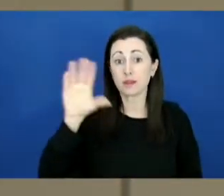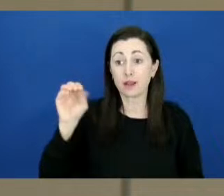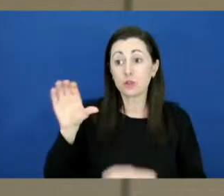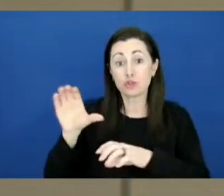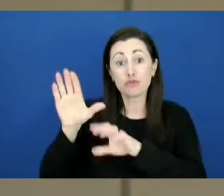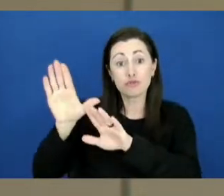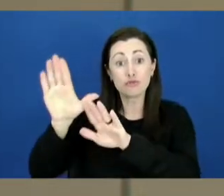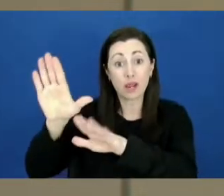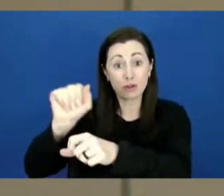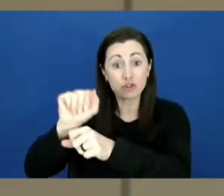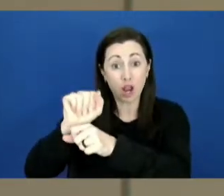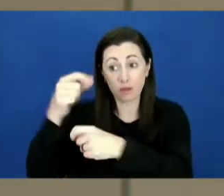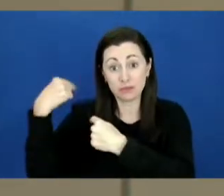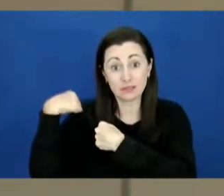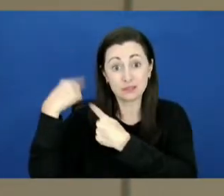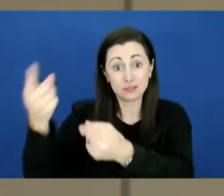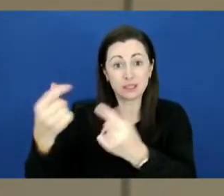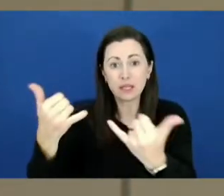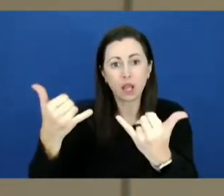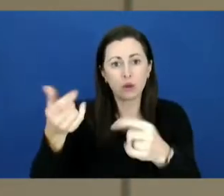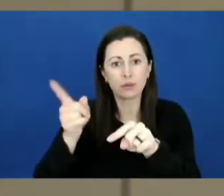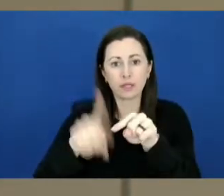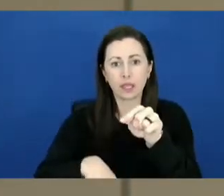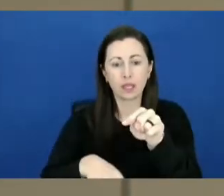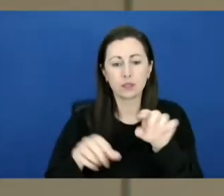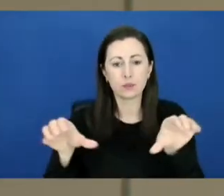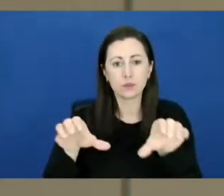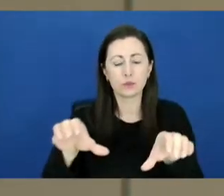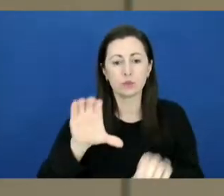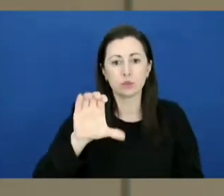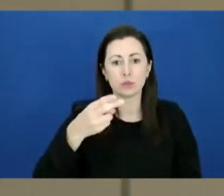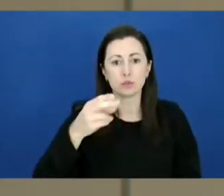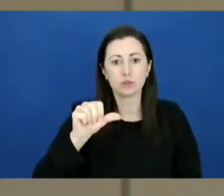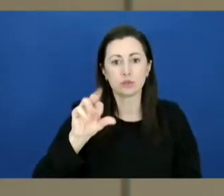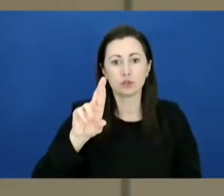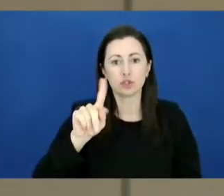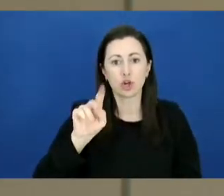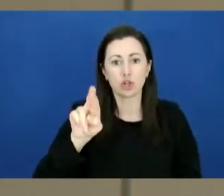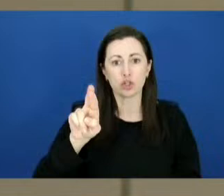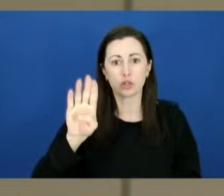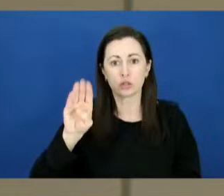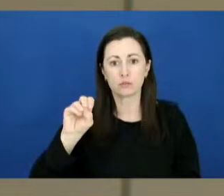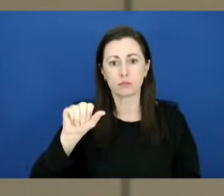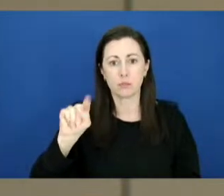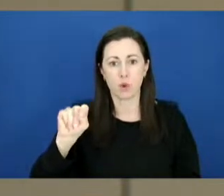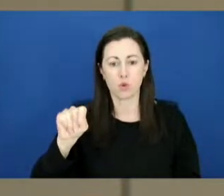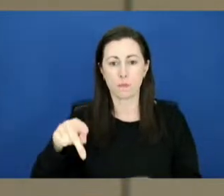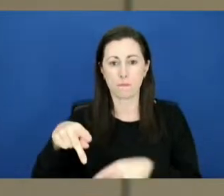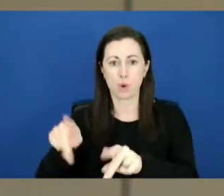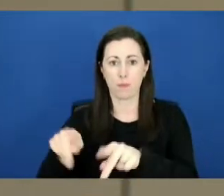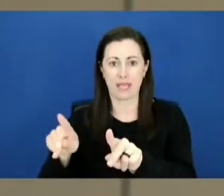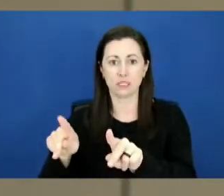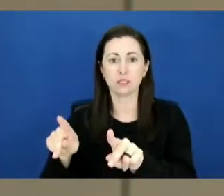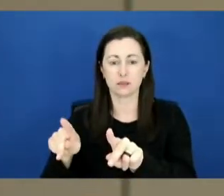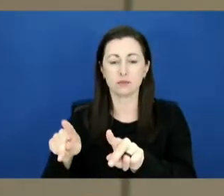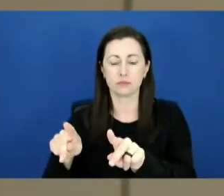MINE, BECAUSE MECKLENBURG COUNTY WAS DOING SUCH A GOOD JOB.